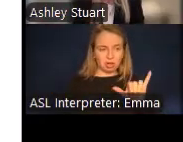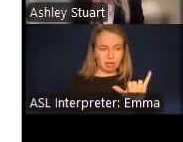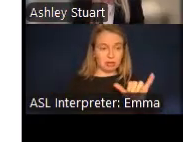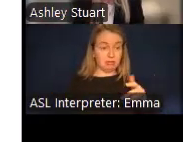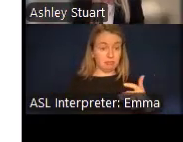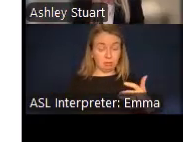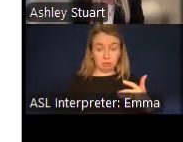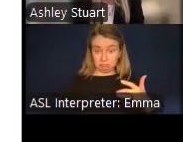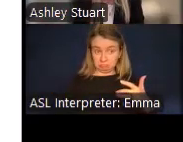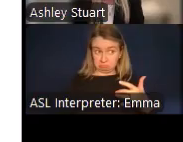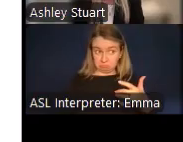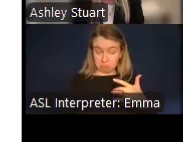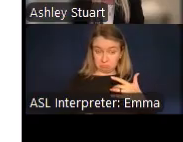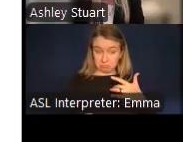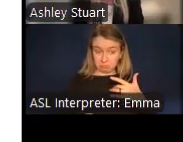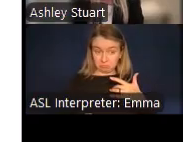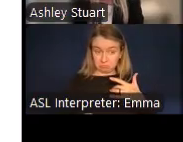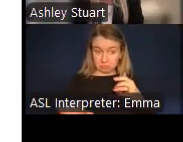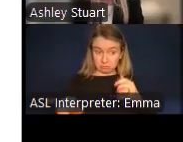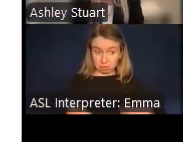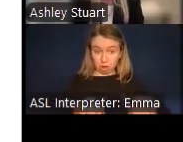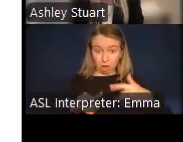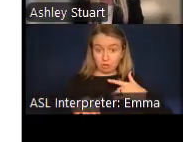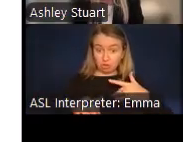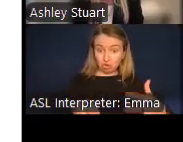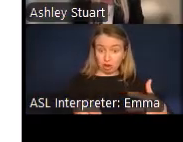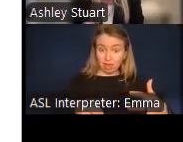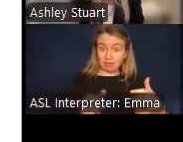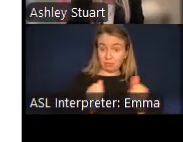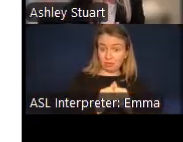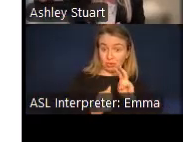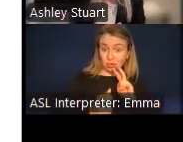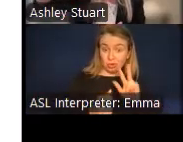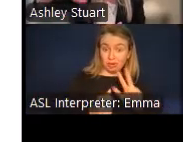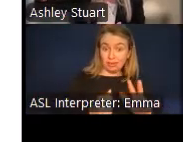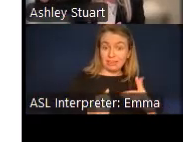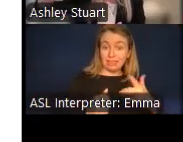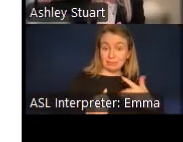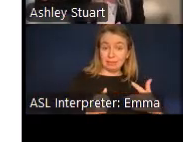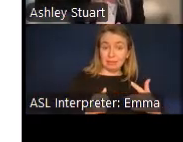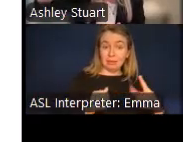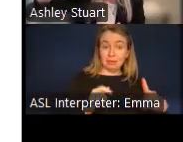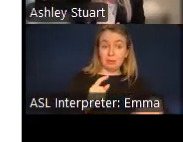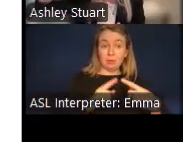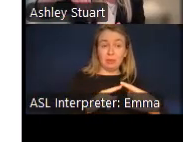across these challenging behaviors in the toddler years is that typically, by the time they're getting to three or four